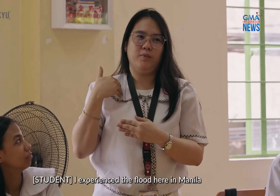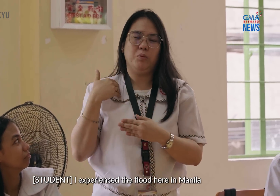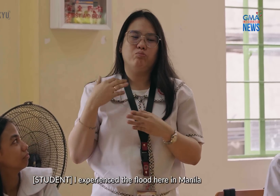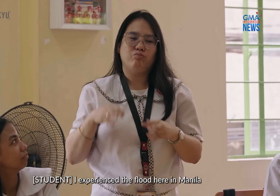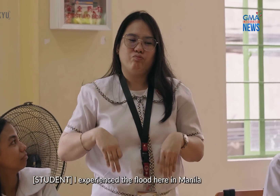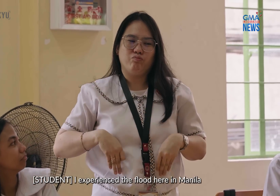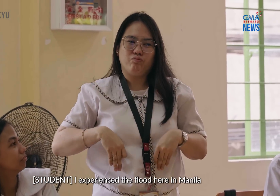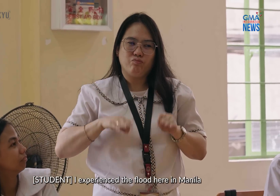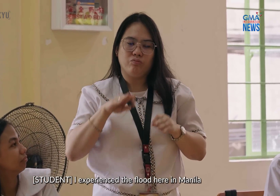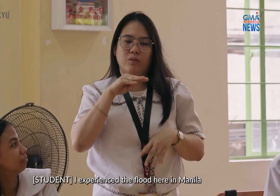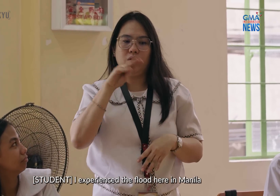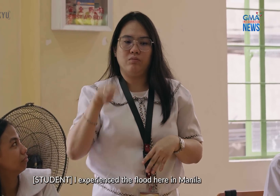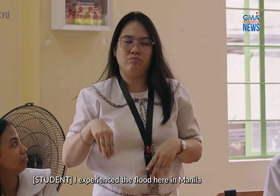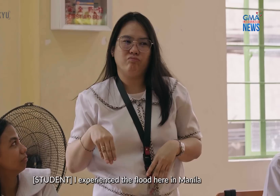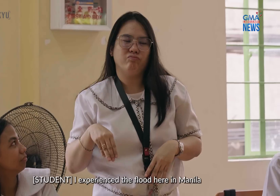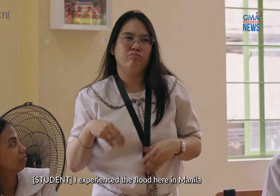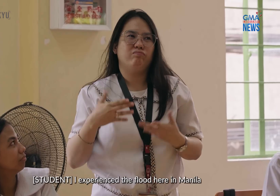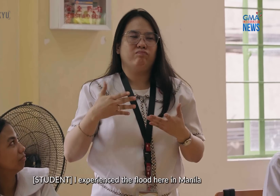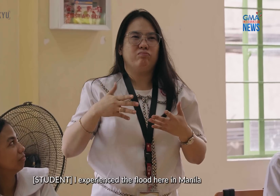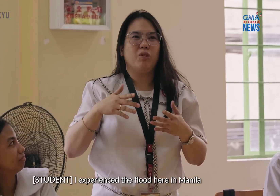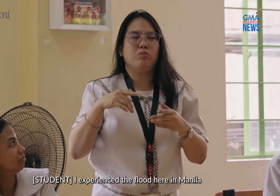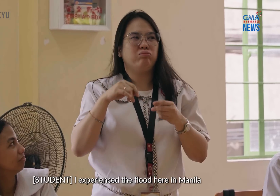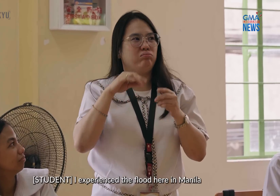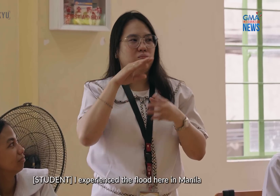So we packed our clothes and we went to my grandma’s.